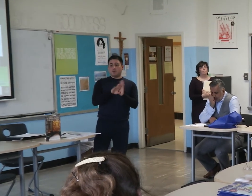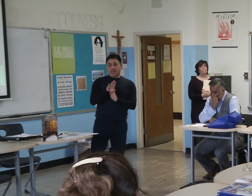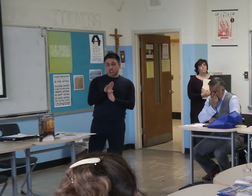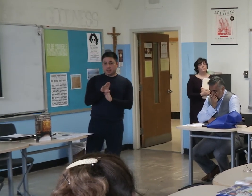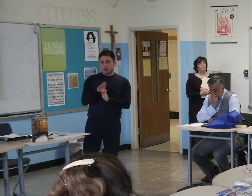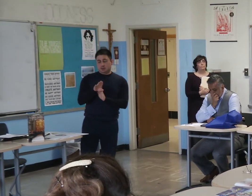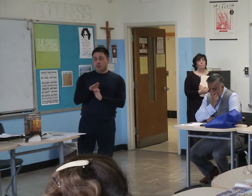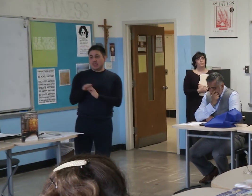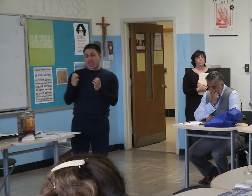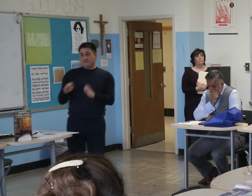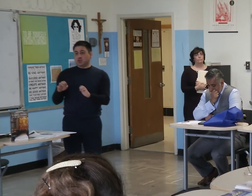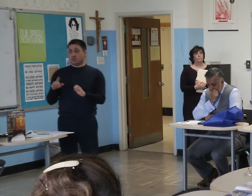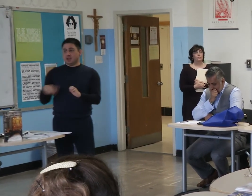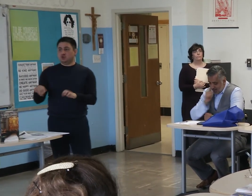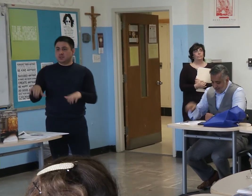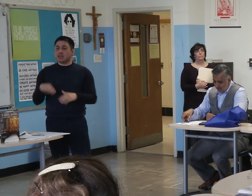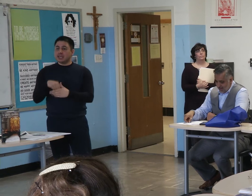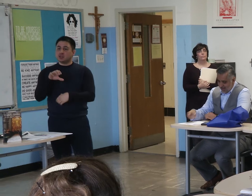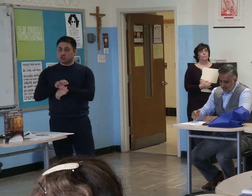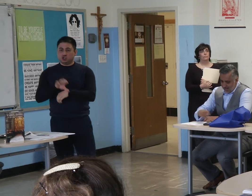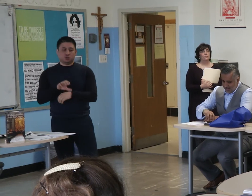done in the church to improve this is a privilege...